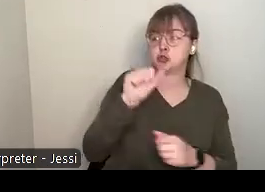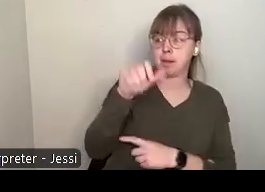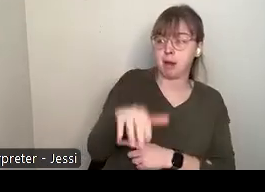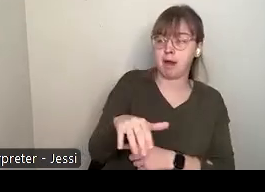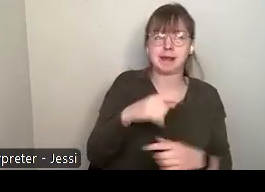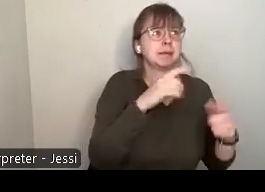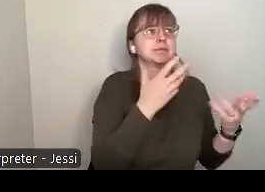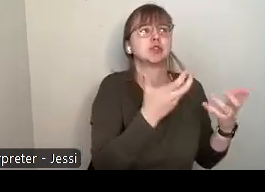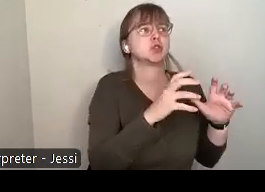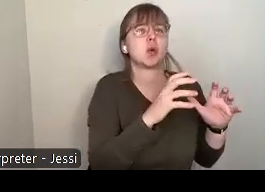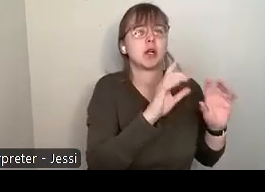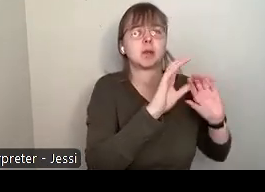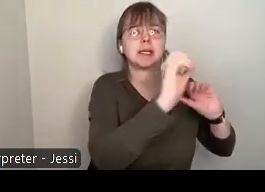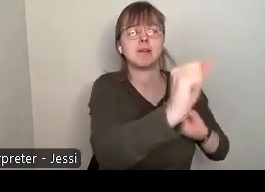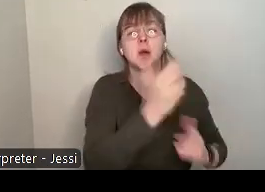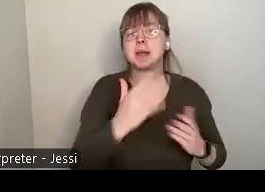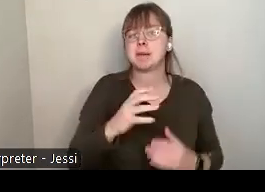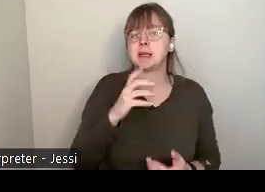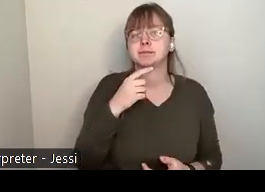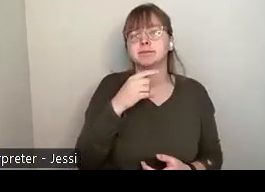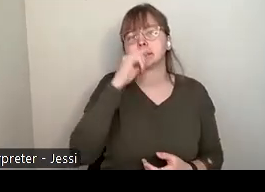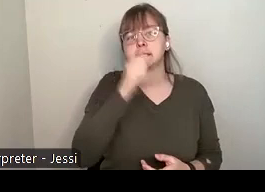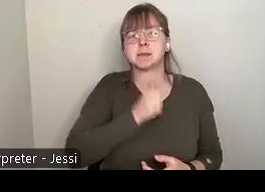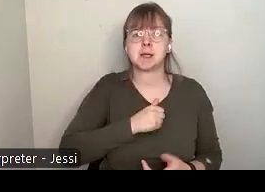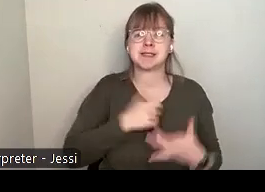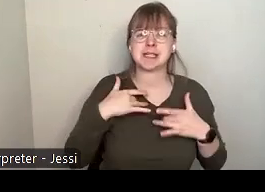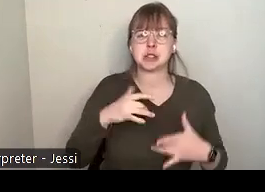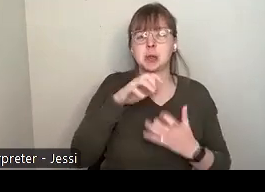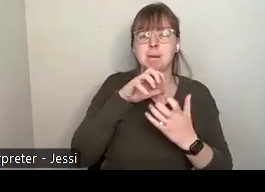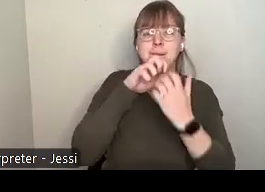an issue coming up throughout the classroom maybe behavior um that's disrupting Circle